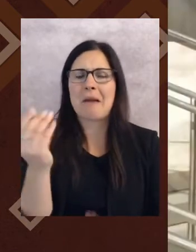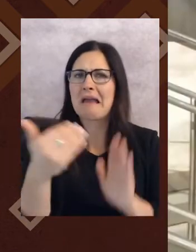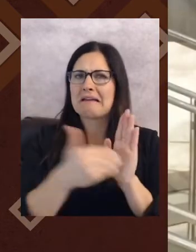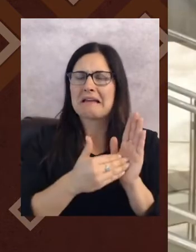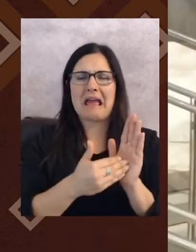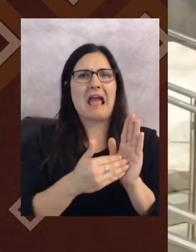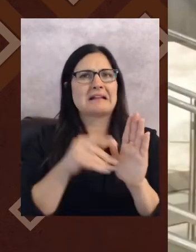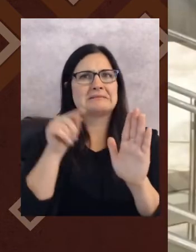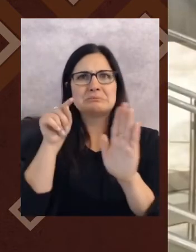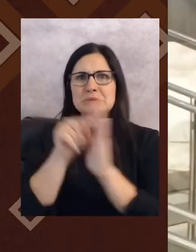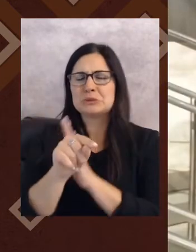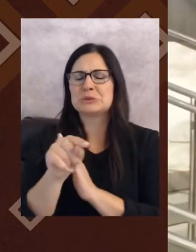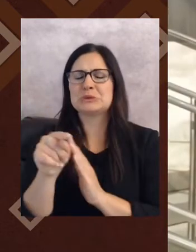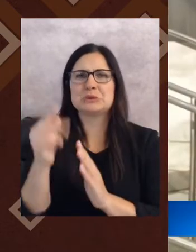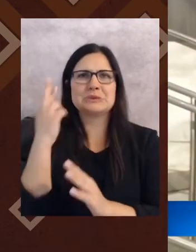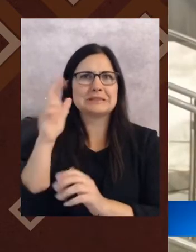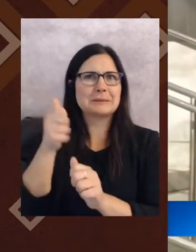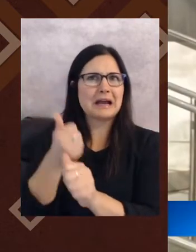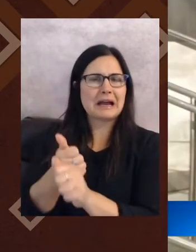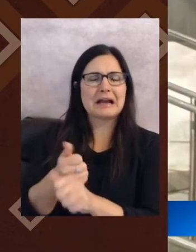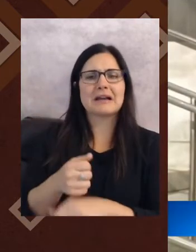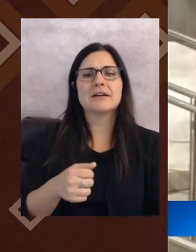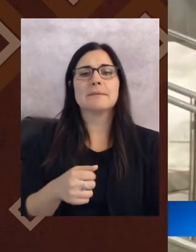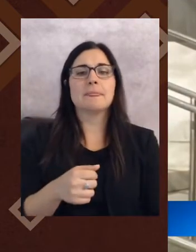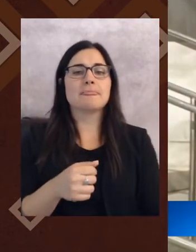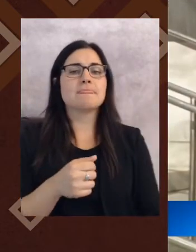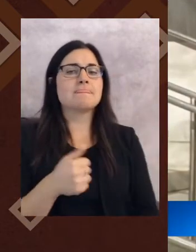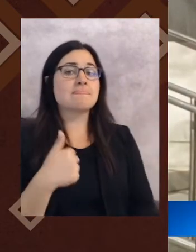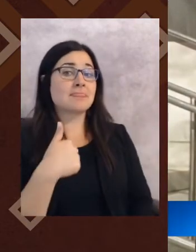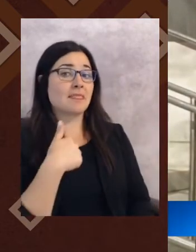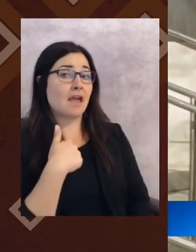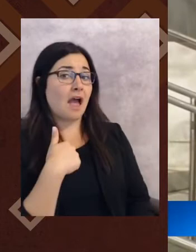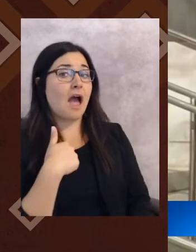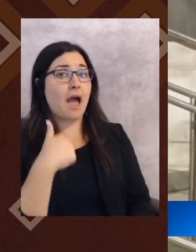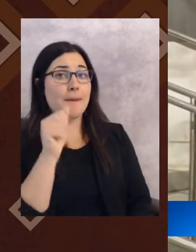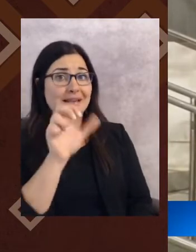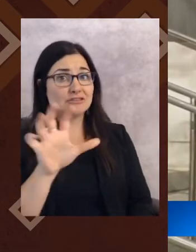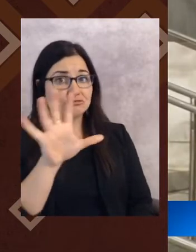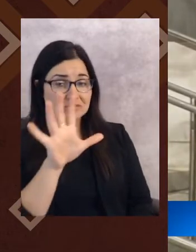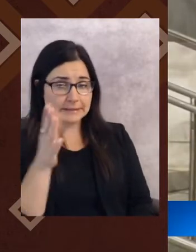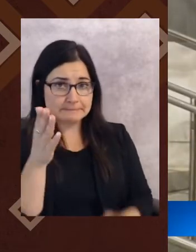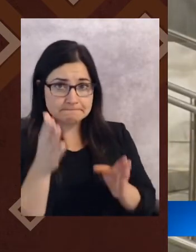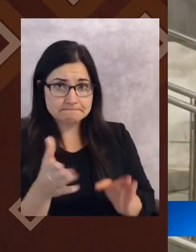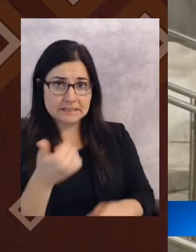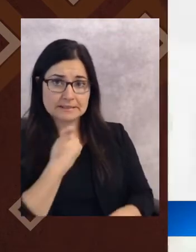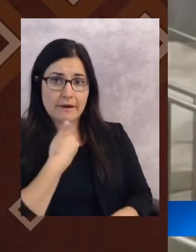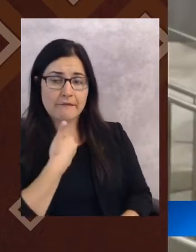When people shot me because of what I'm looking like, I'm Asian, you know, and then they bring